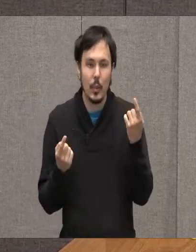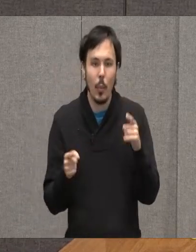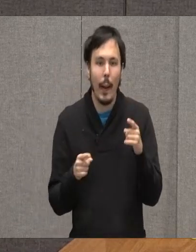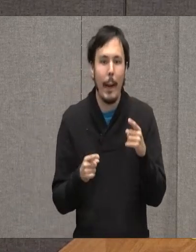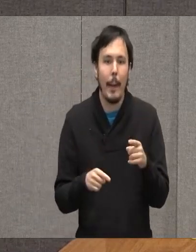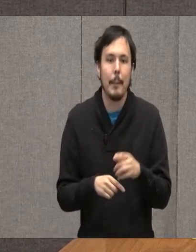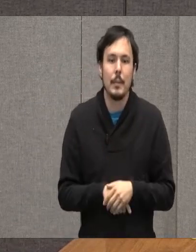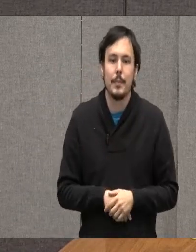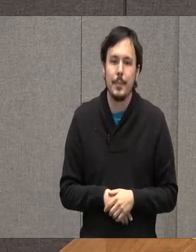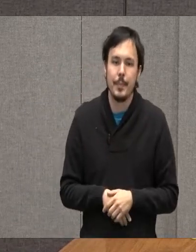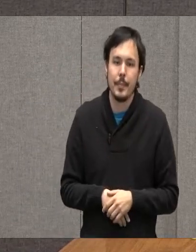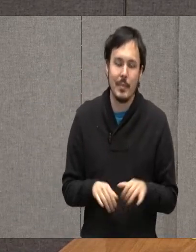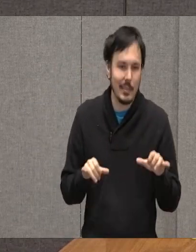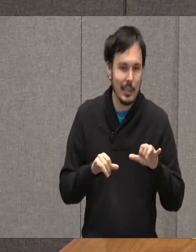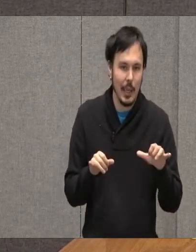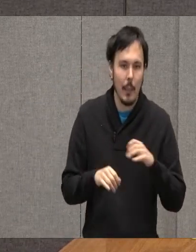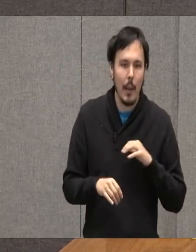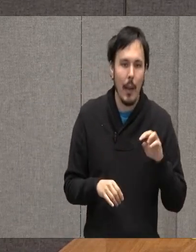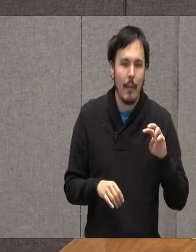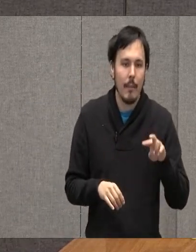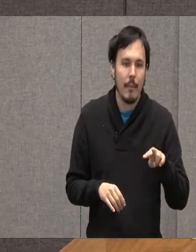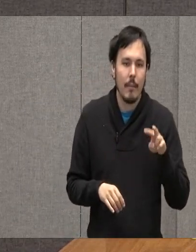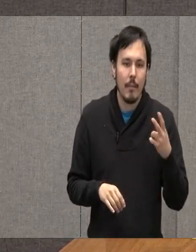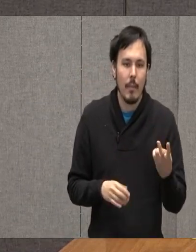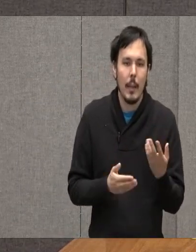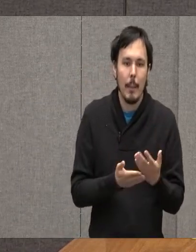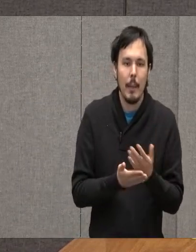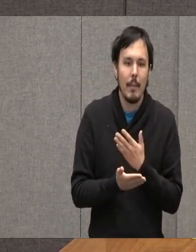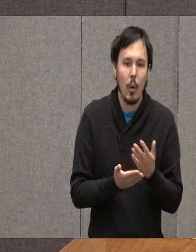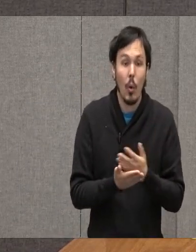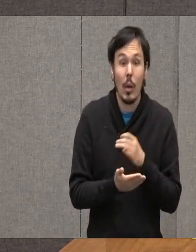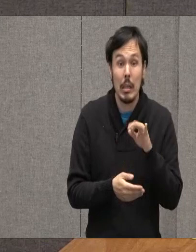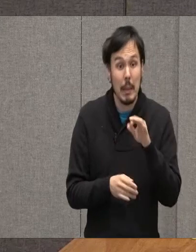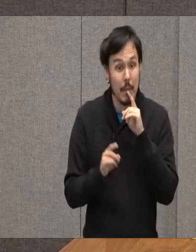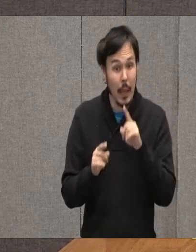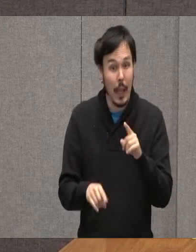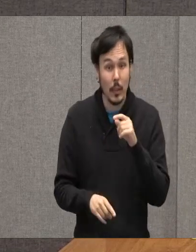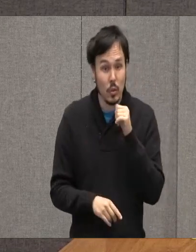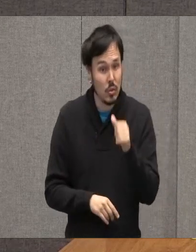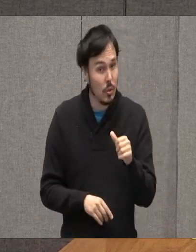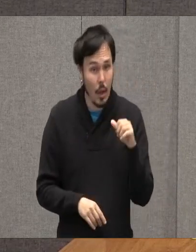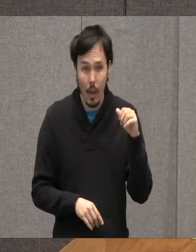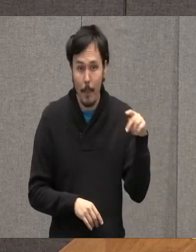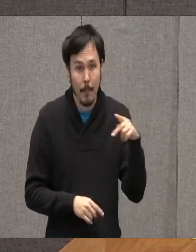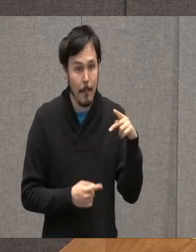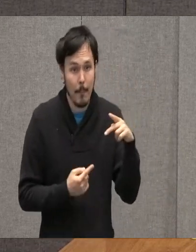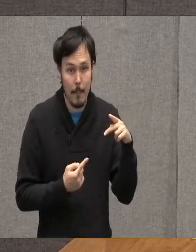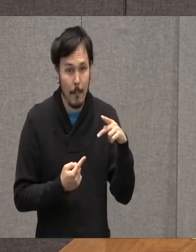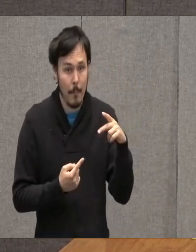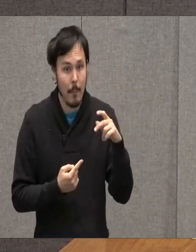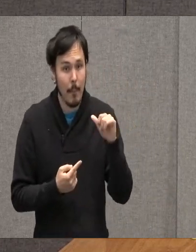The same way that I flipped this one around, the answers that I get, if it's not a palindrome, I flip the next part of it around again.